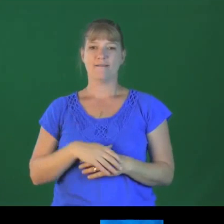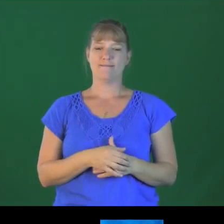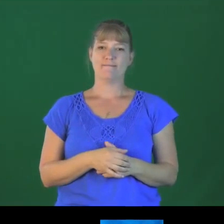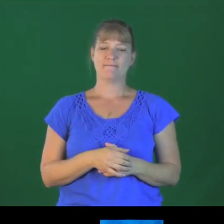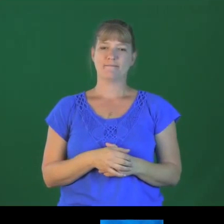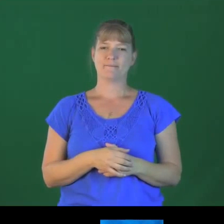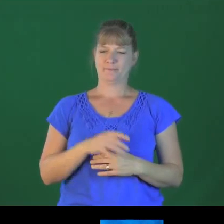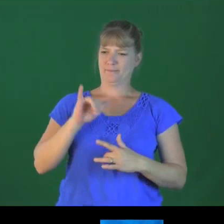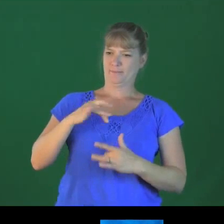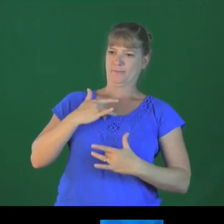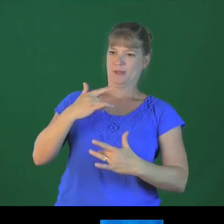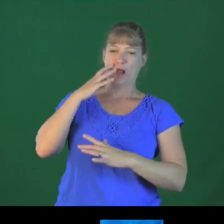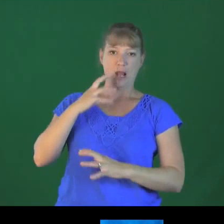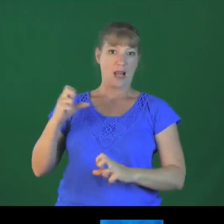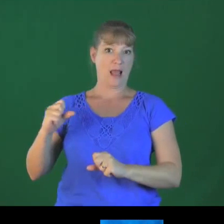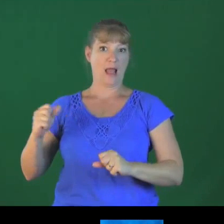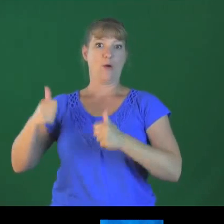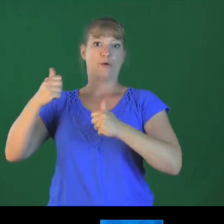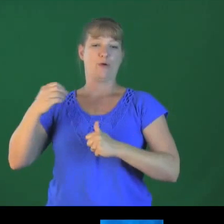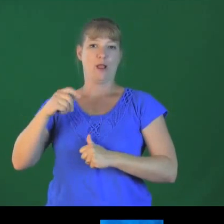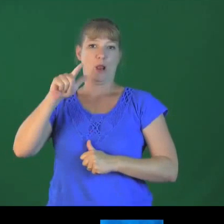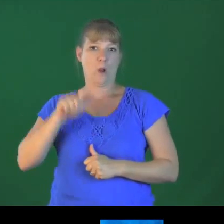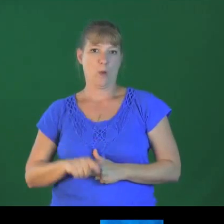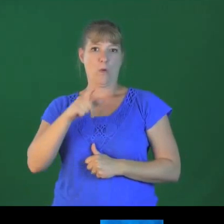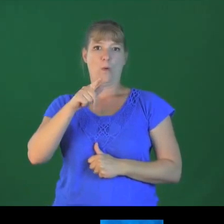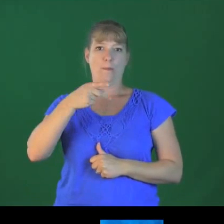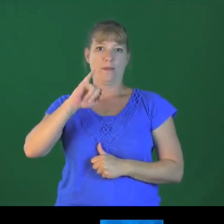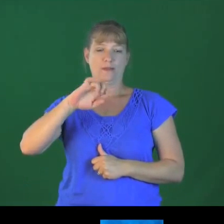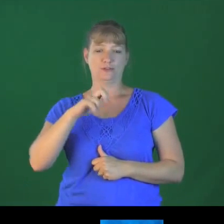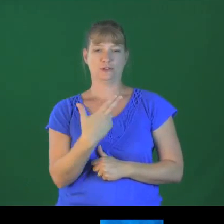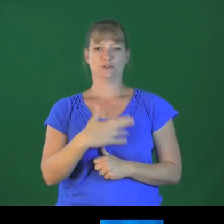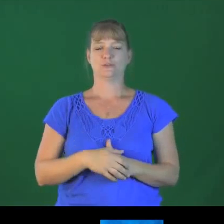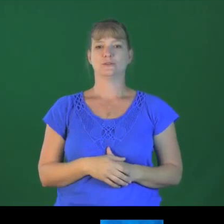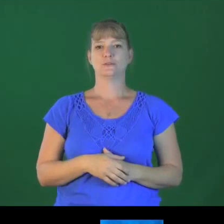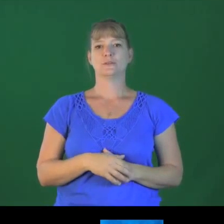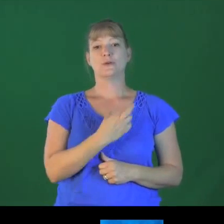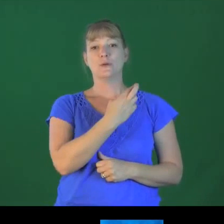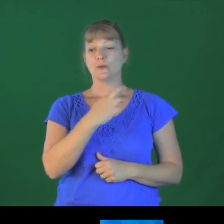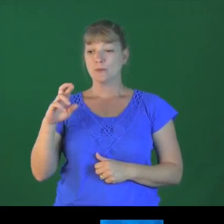Those tend to be louder and lower pitch. But the sounds on the right-hand side